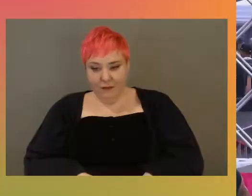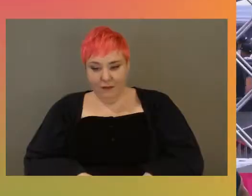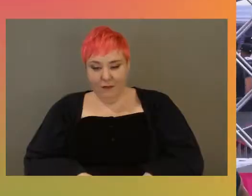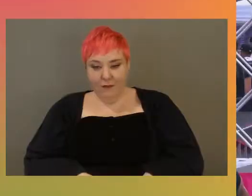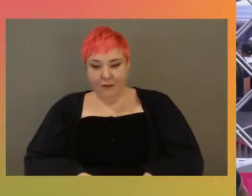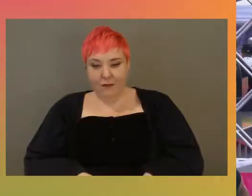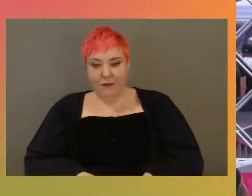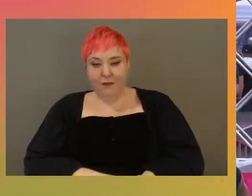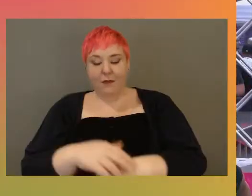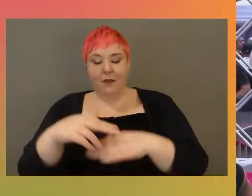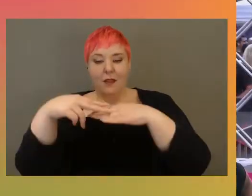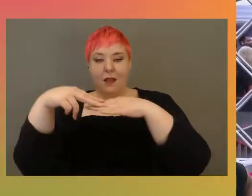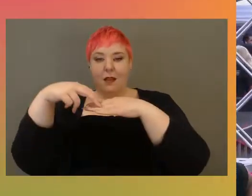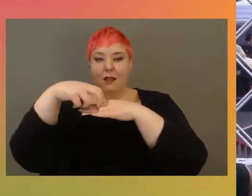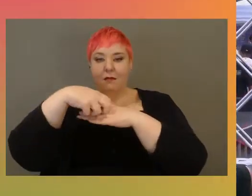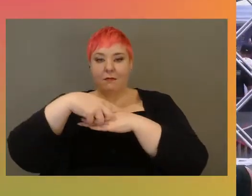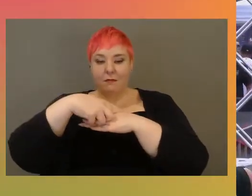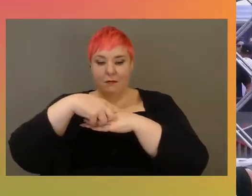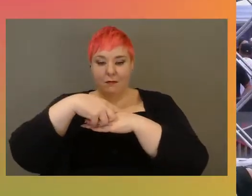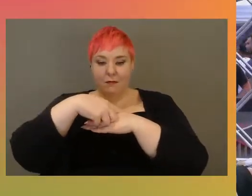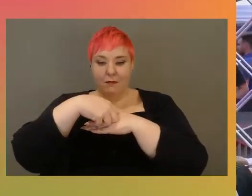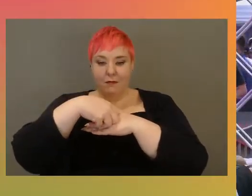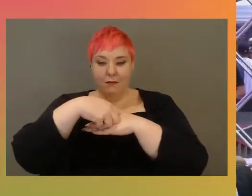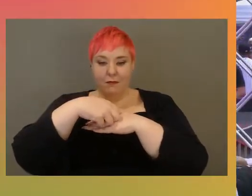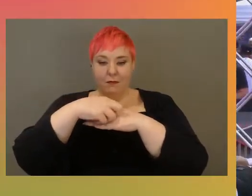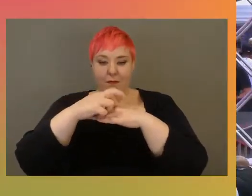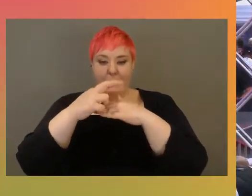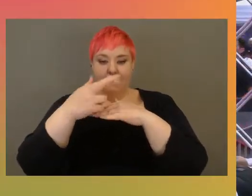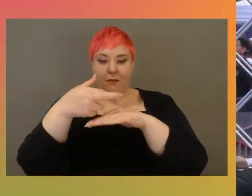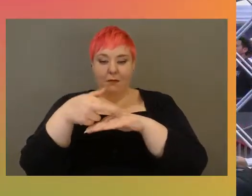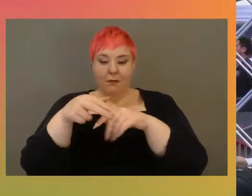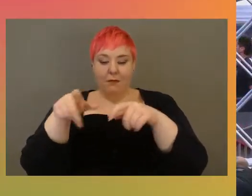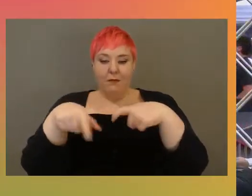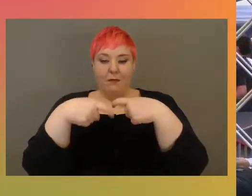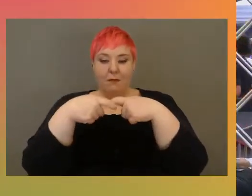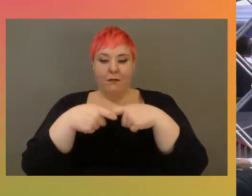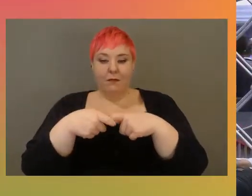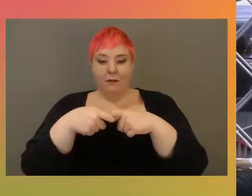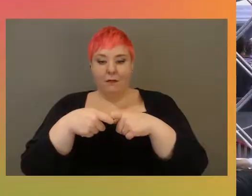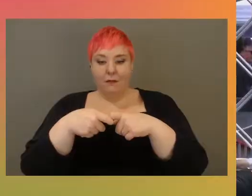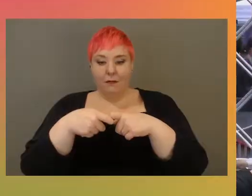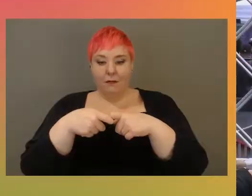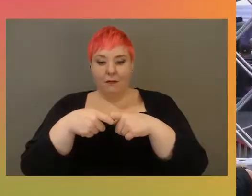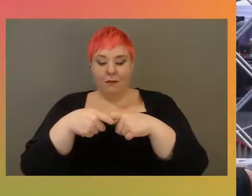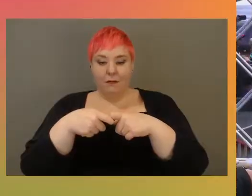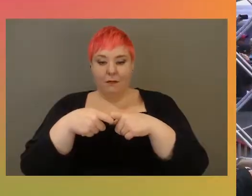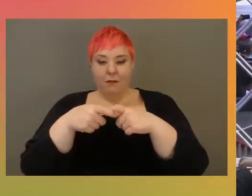BEND THE FRONT LEG, DOWNWARD FACING DOG.